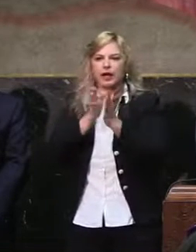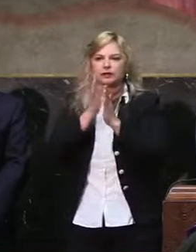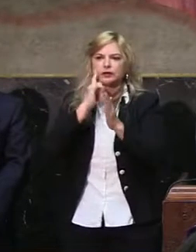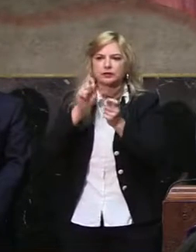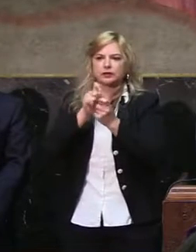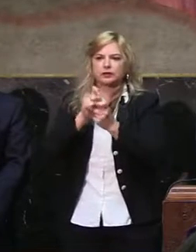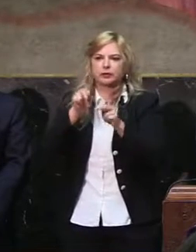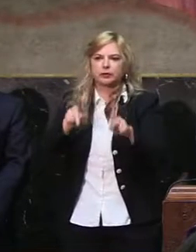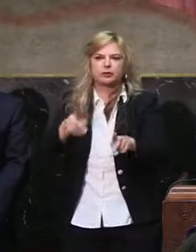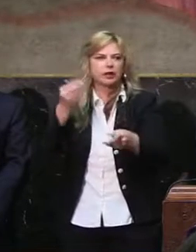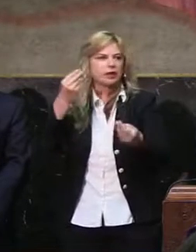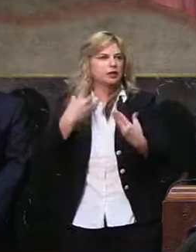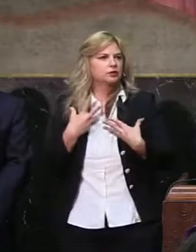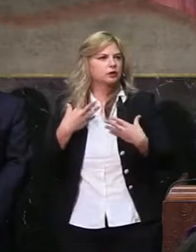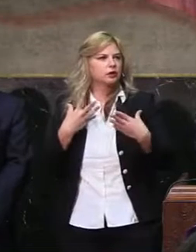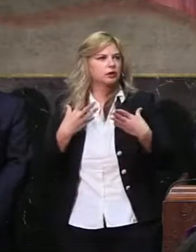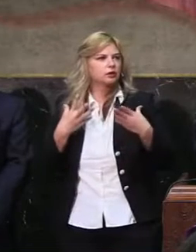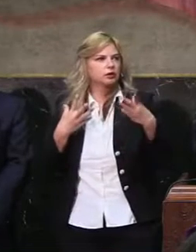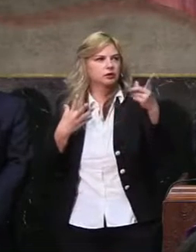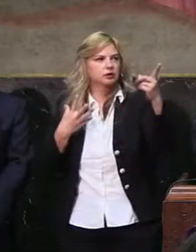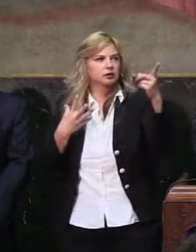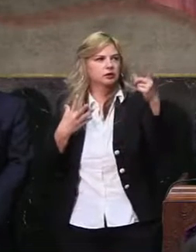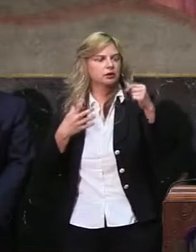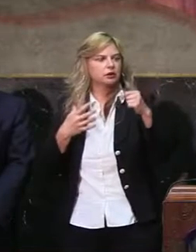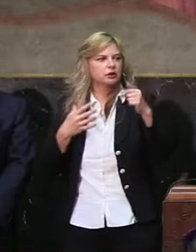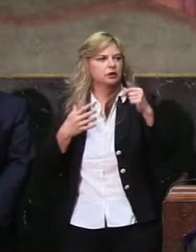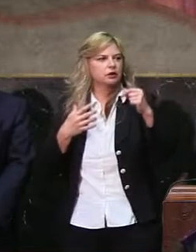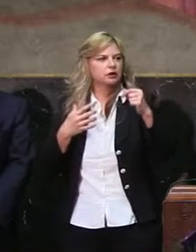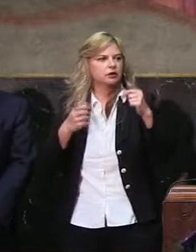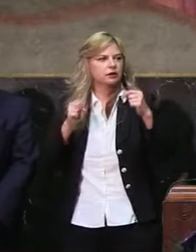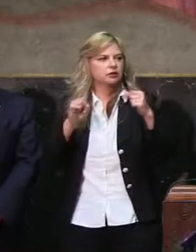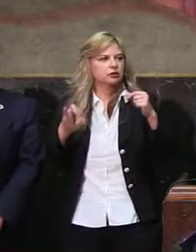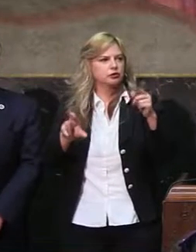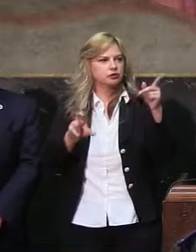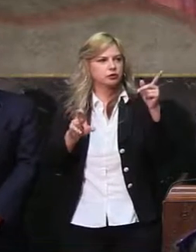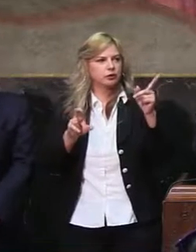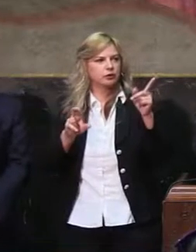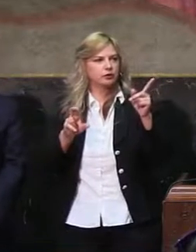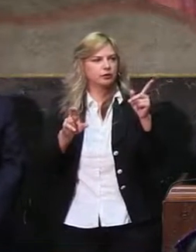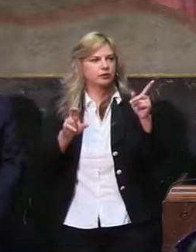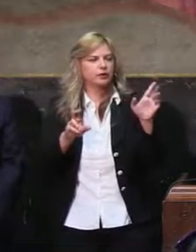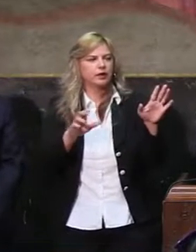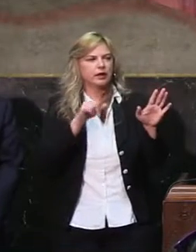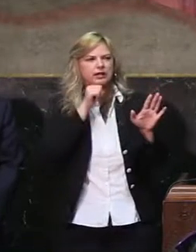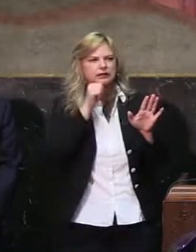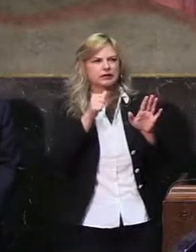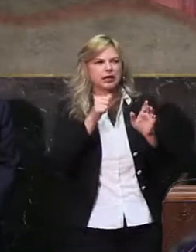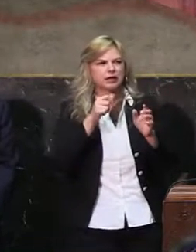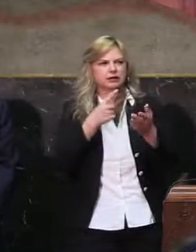us know yes yes sir. now on criminal justice reform we would like to know do you